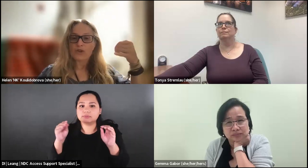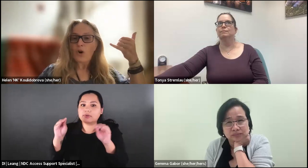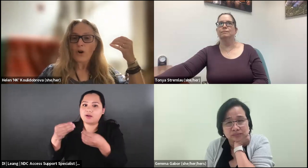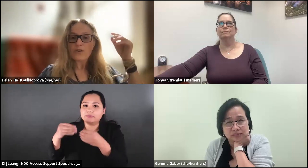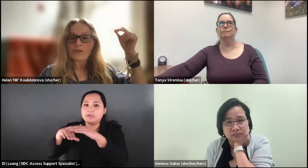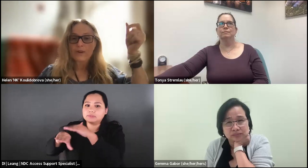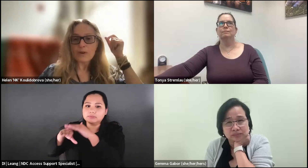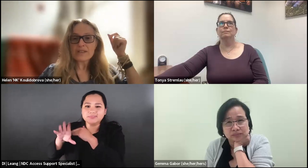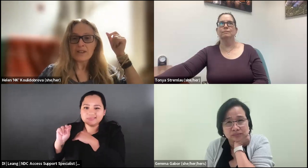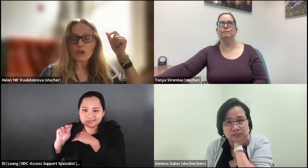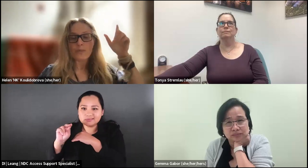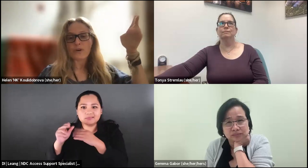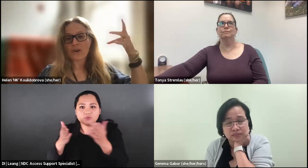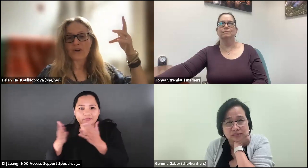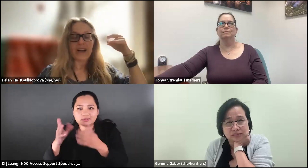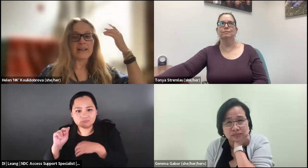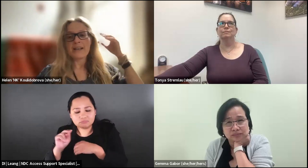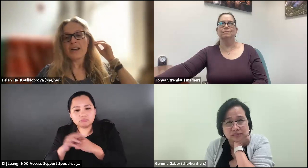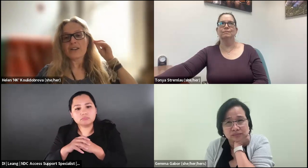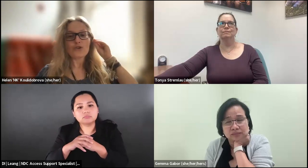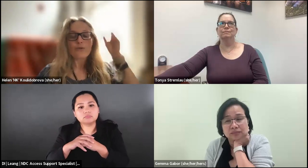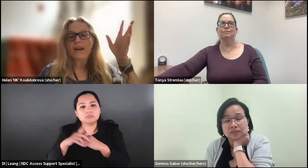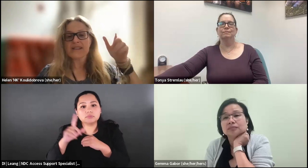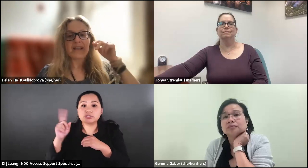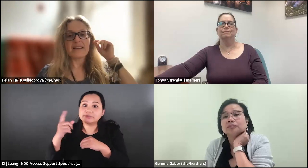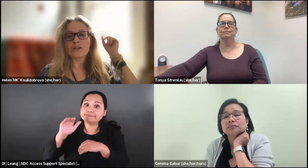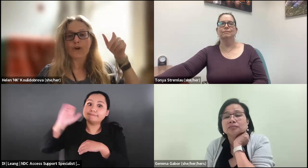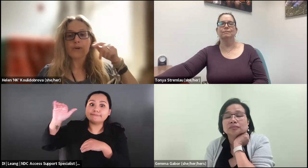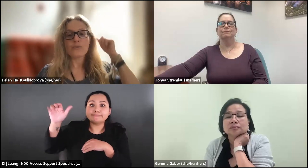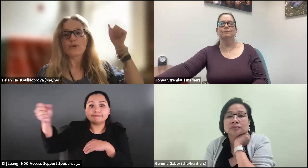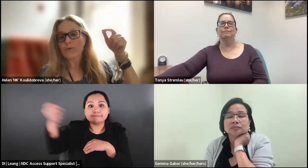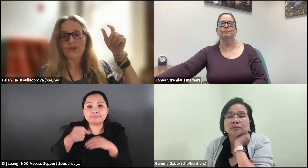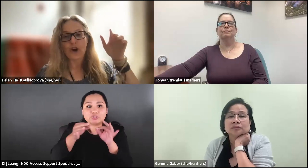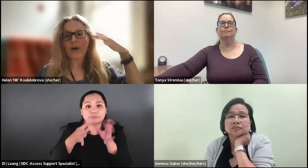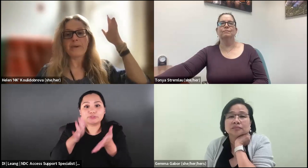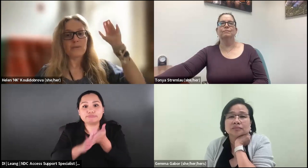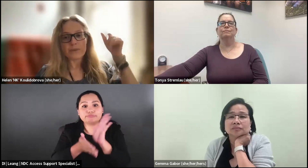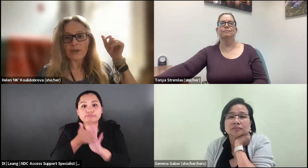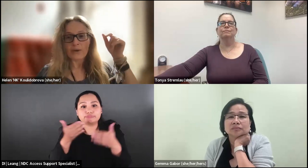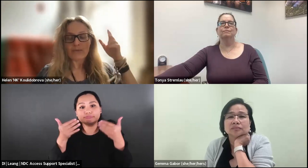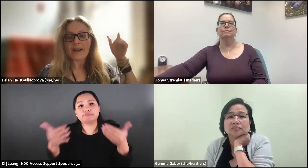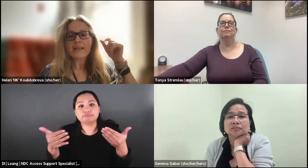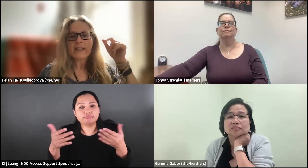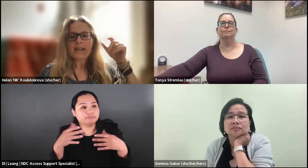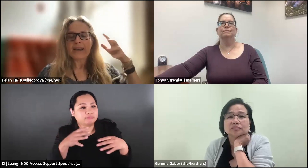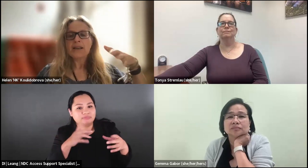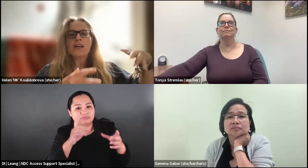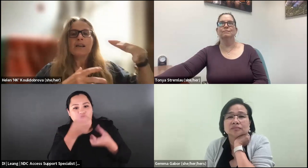just calls and requests an interpreter and trusts that the interpreter will do the job.